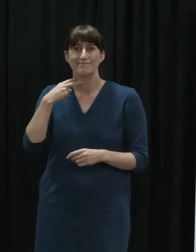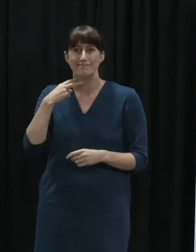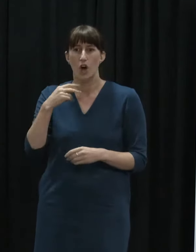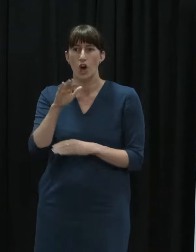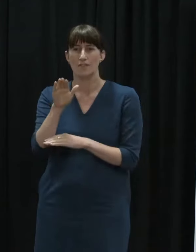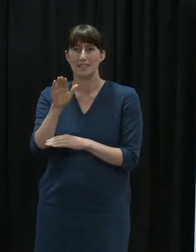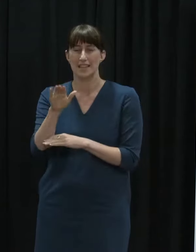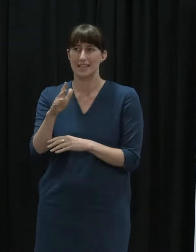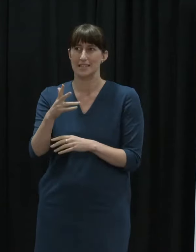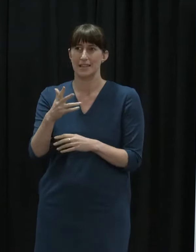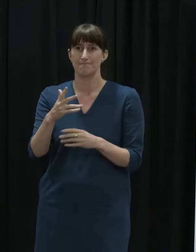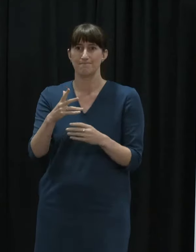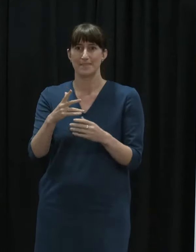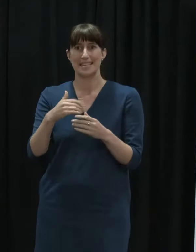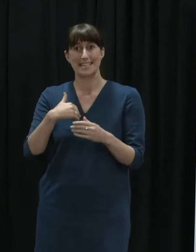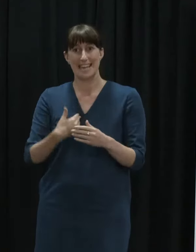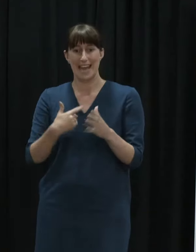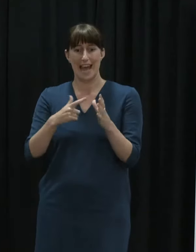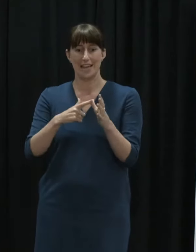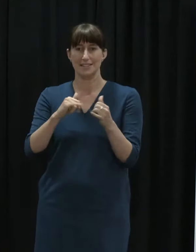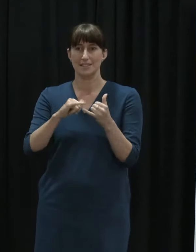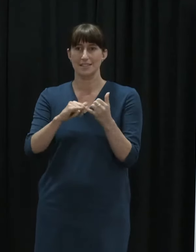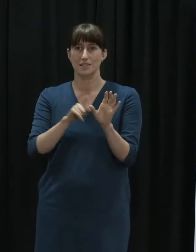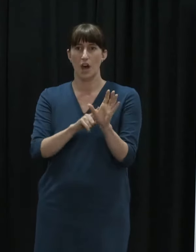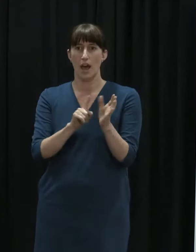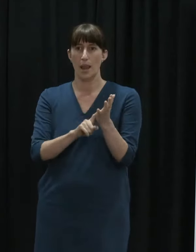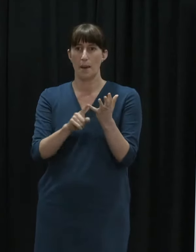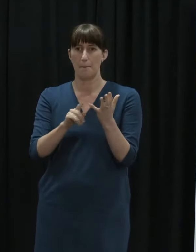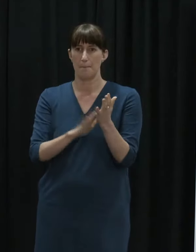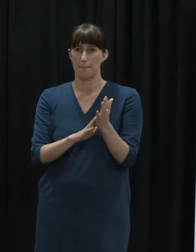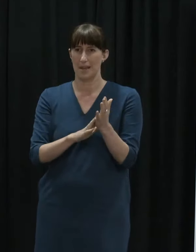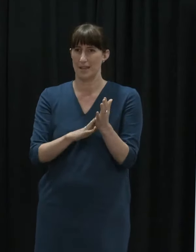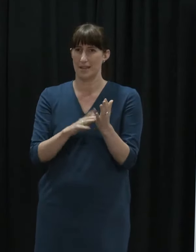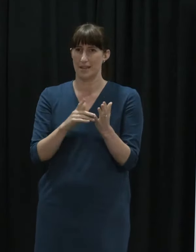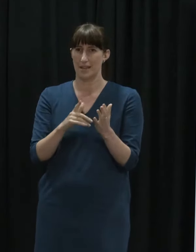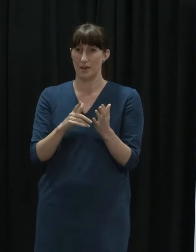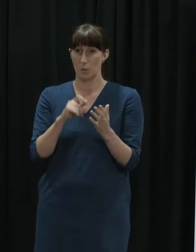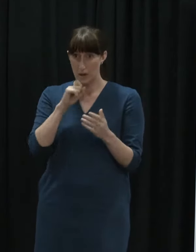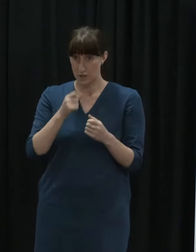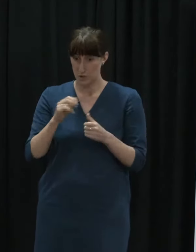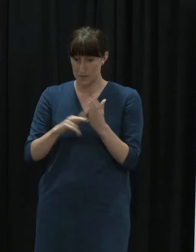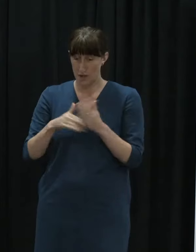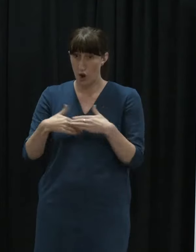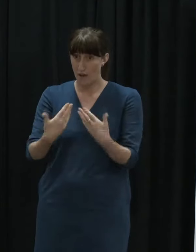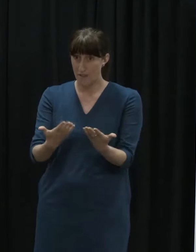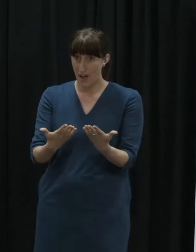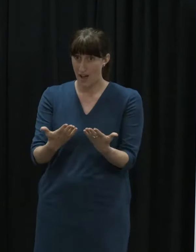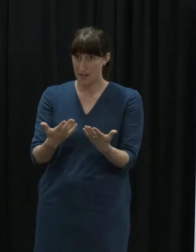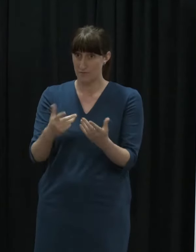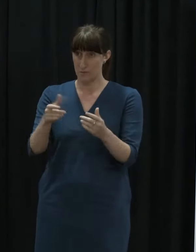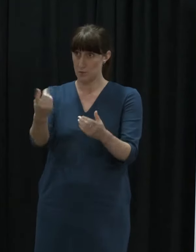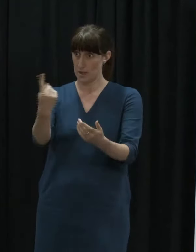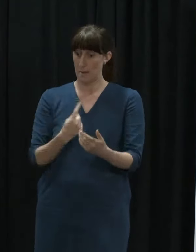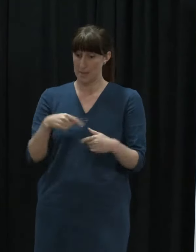sailing to Julie and a son?